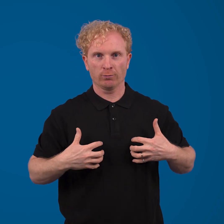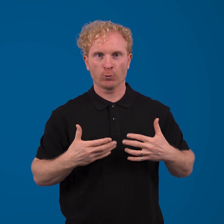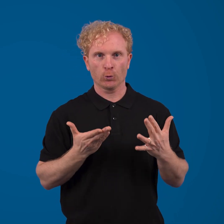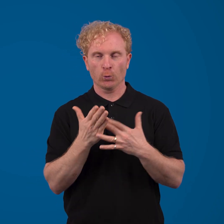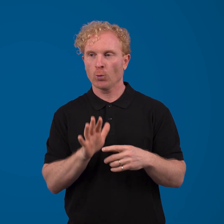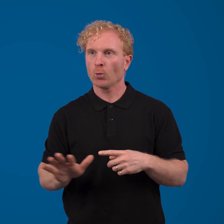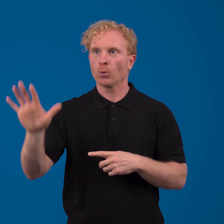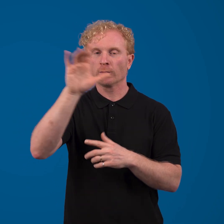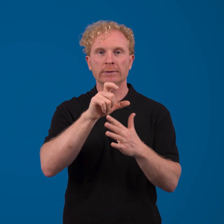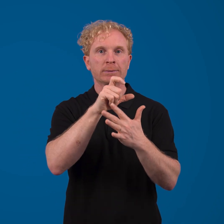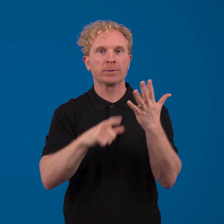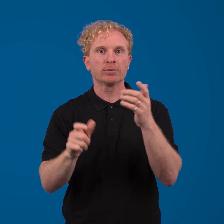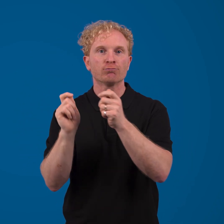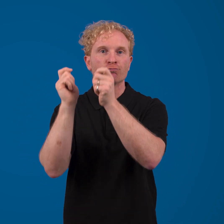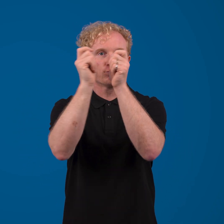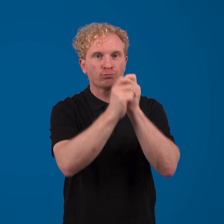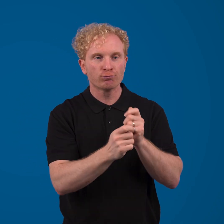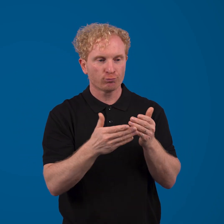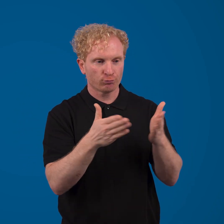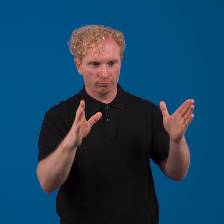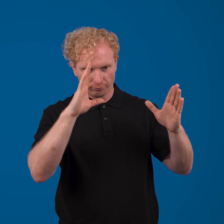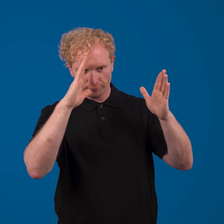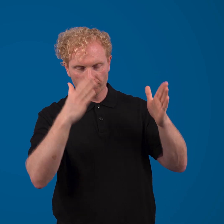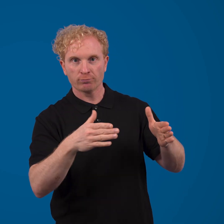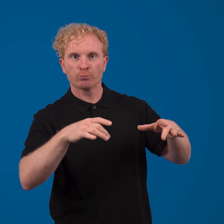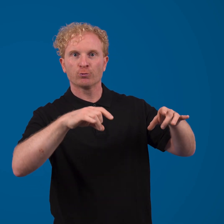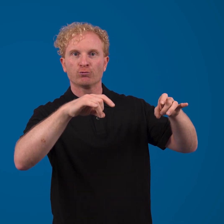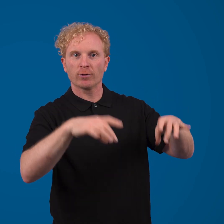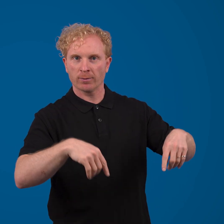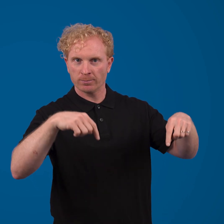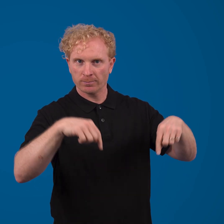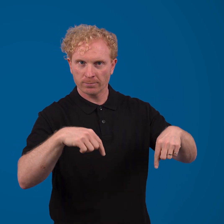across the broad scope of disability reforms in Australia.